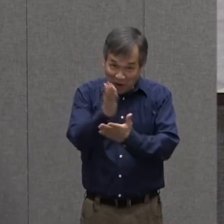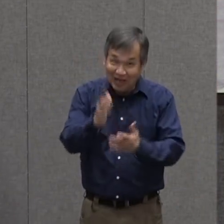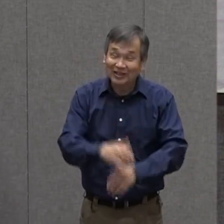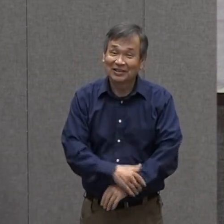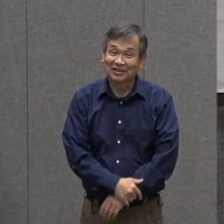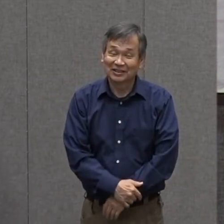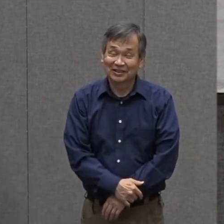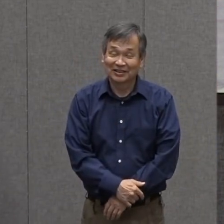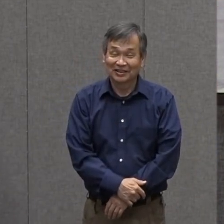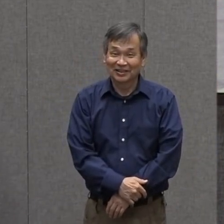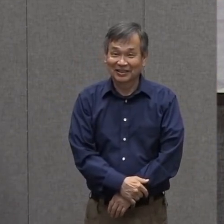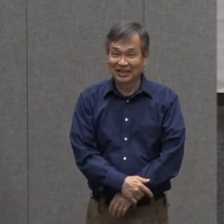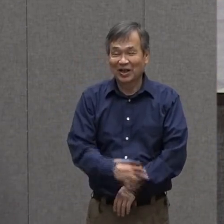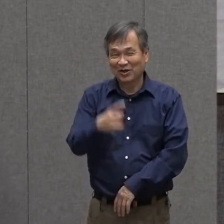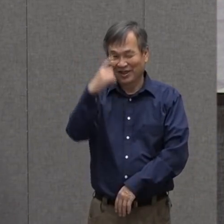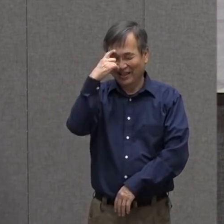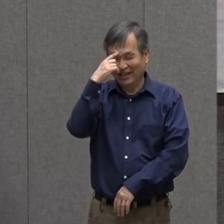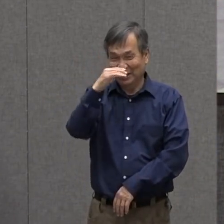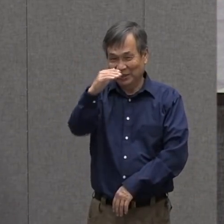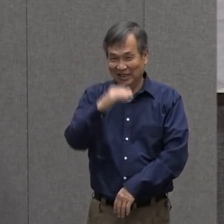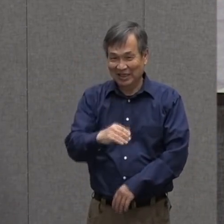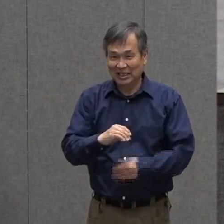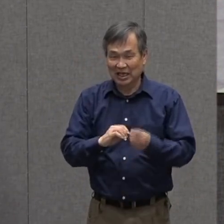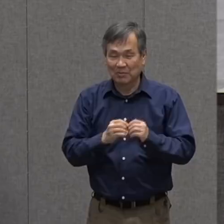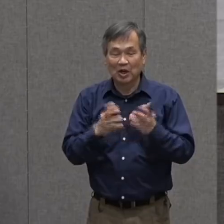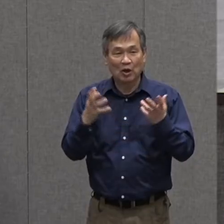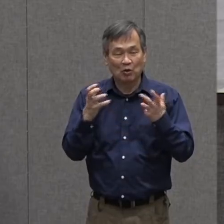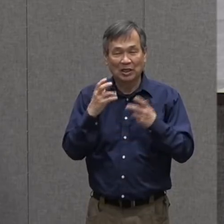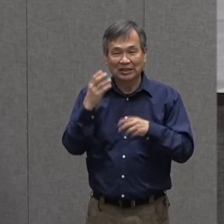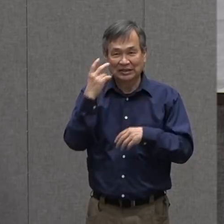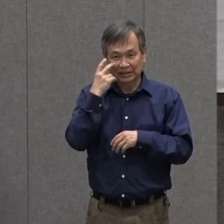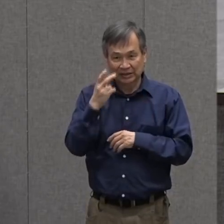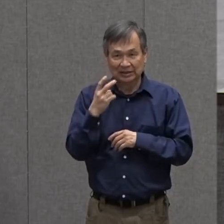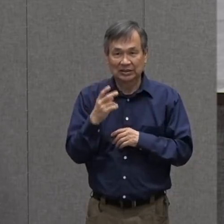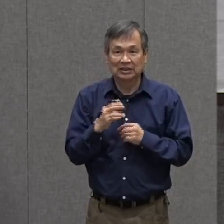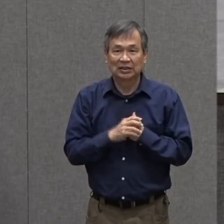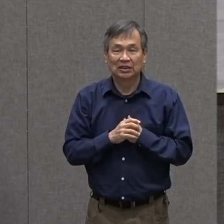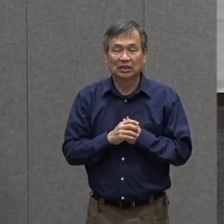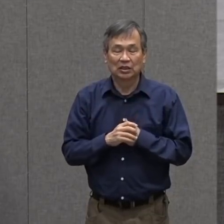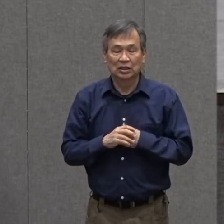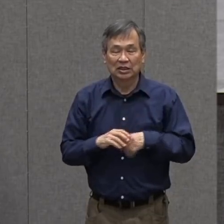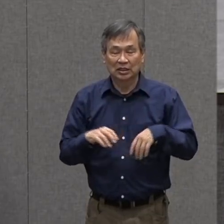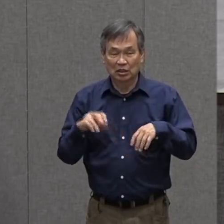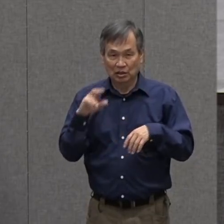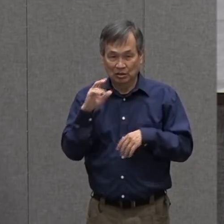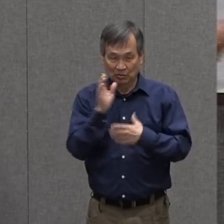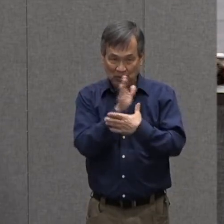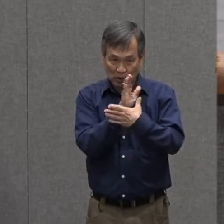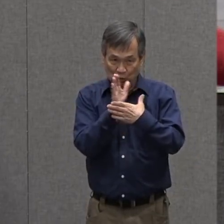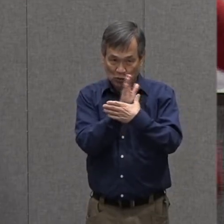Have you, think about this next number, we wanna figure out a number now between 364 and 457.